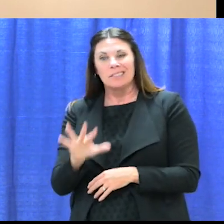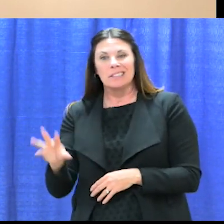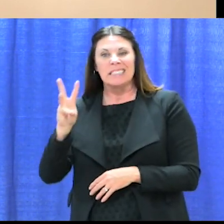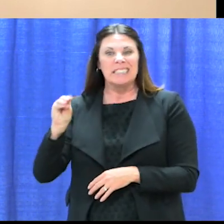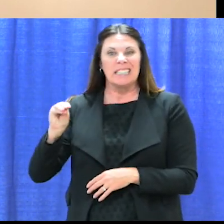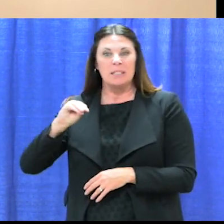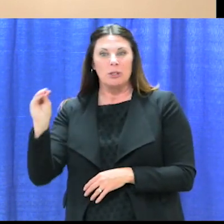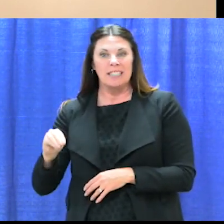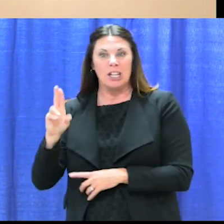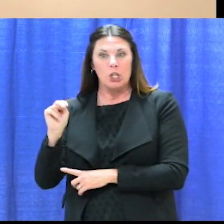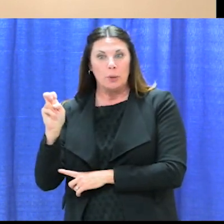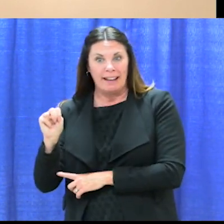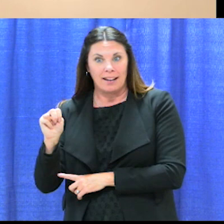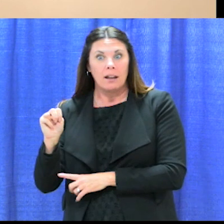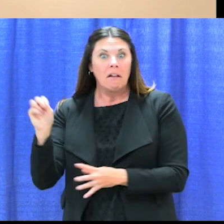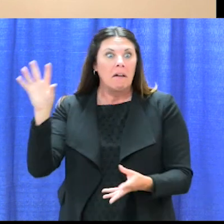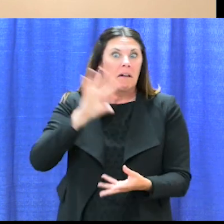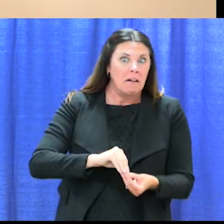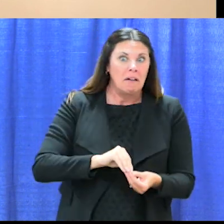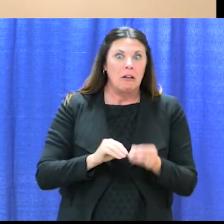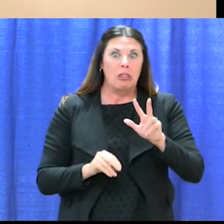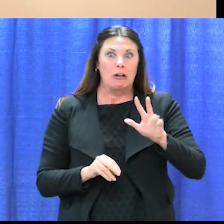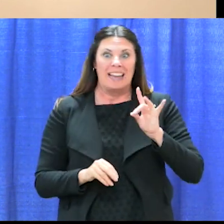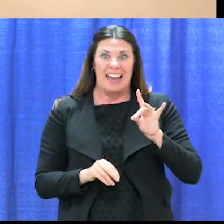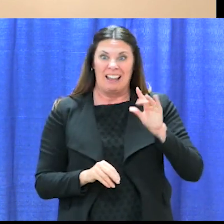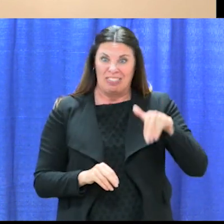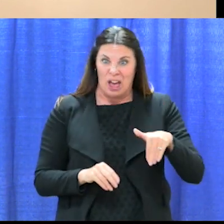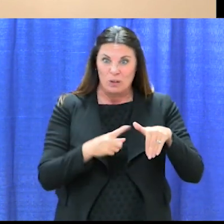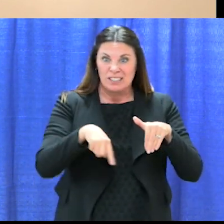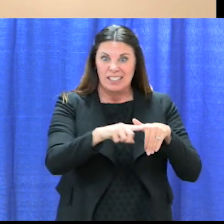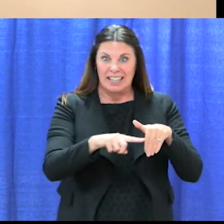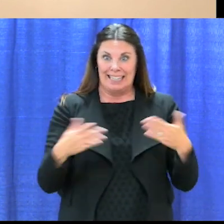and 38,000 of our employees are based here in California.